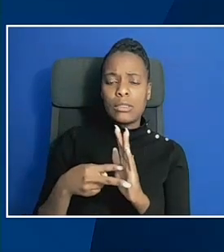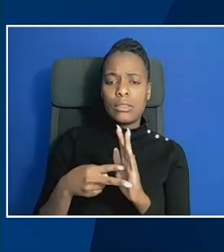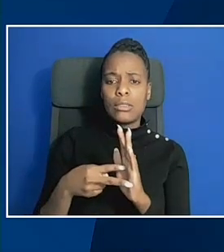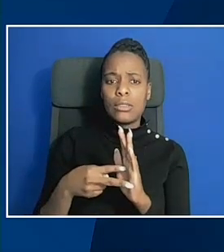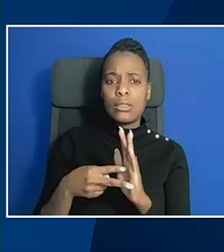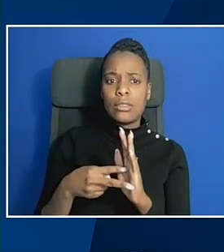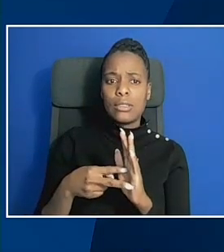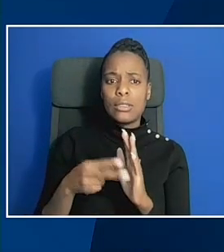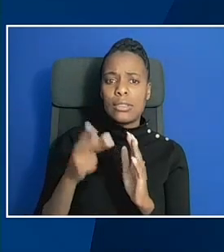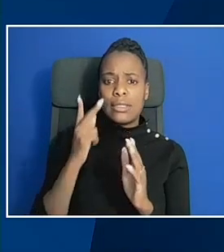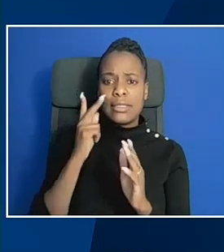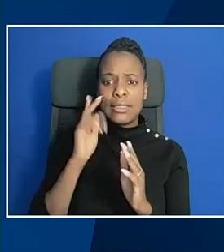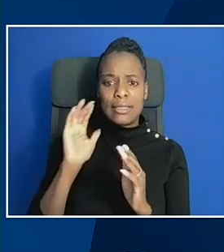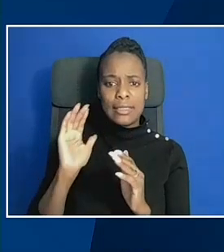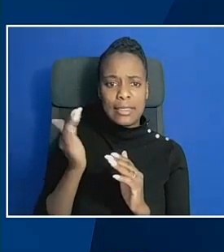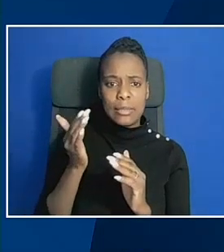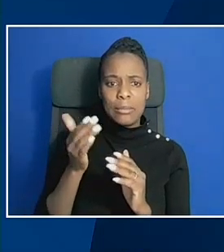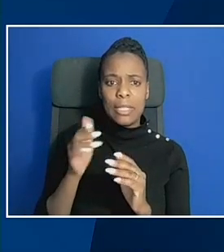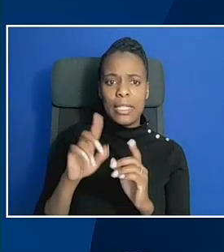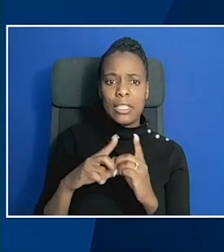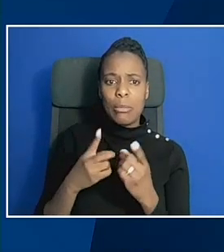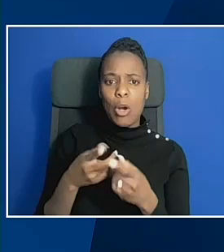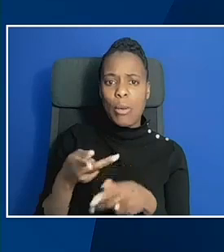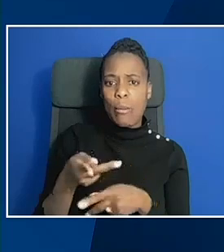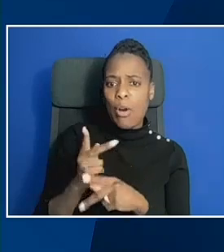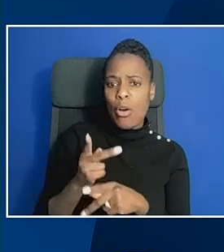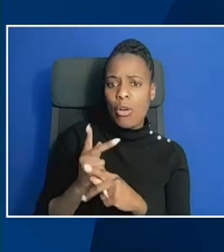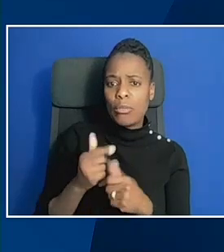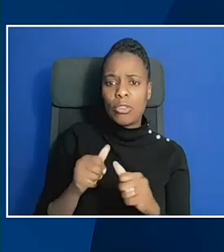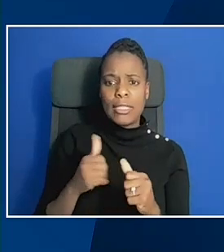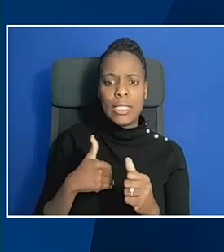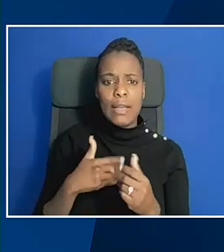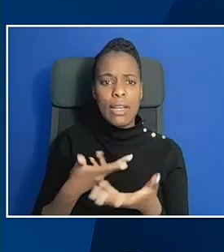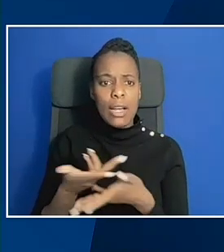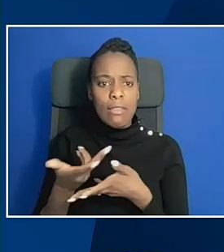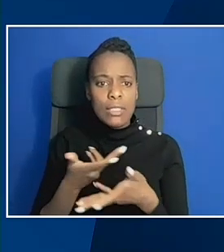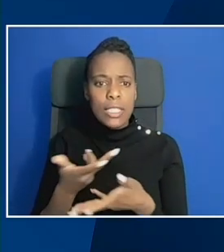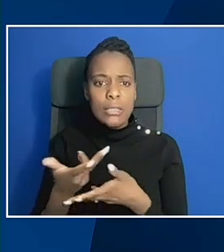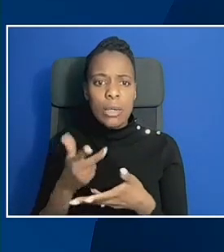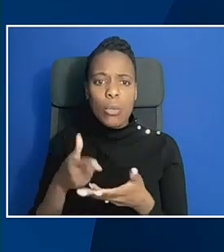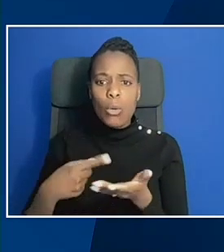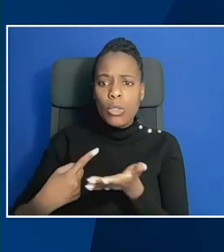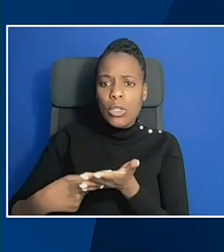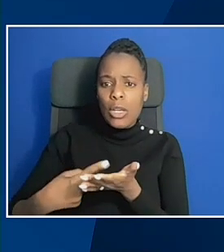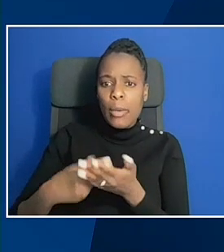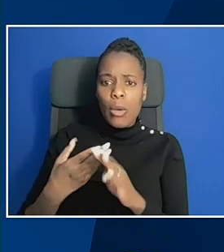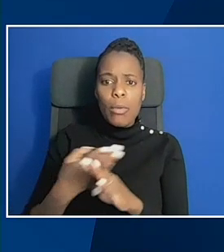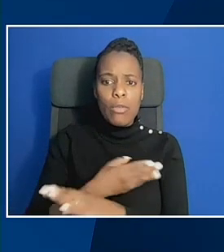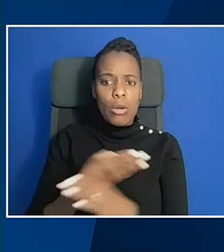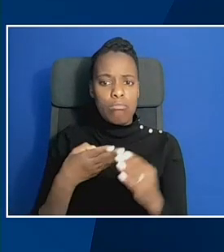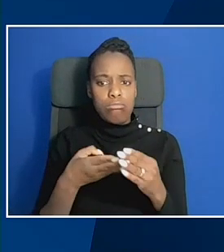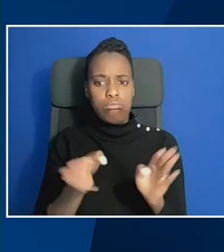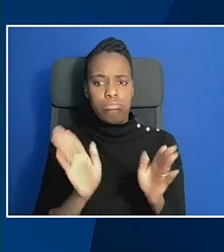it. I don't know, I'm just trying to have a conversation about what exactly we're talking about before I make a broader comment. Is that- can I ask her?